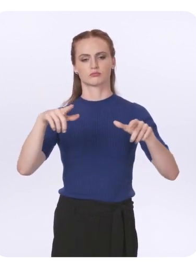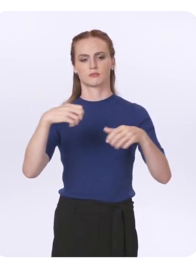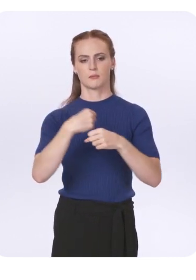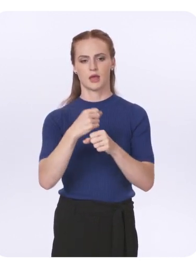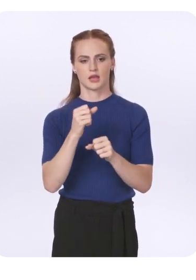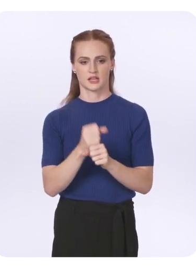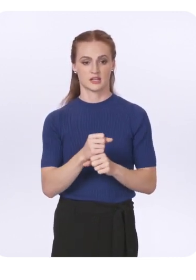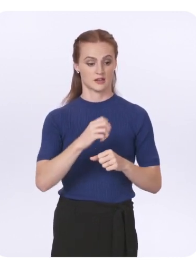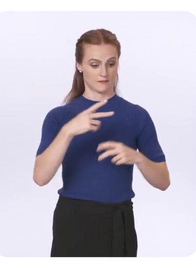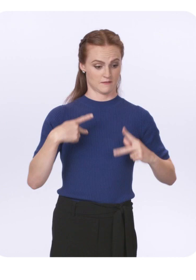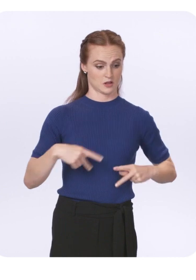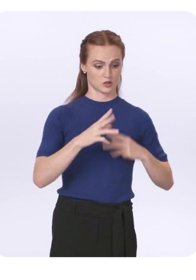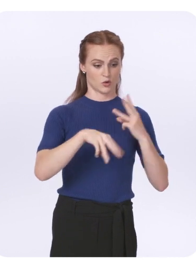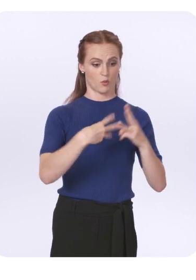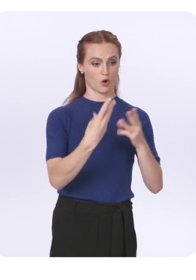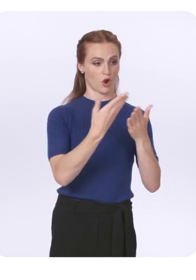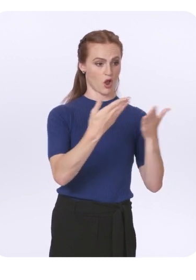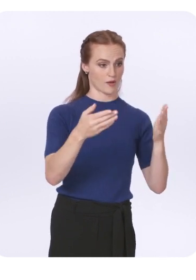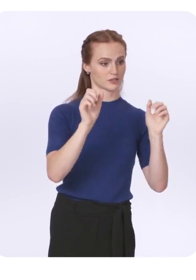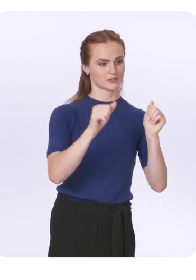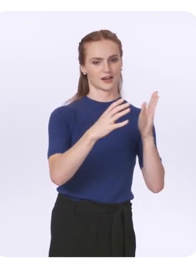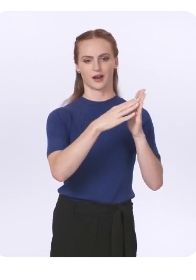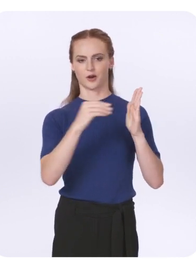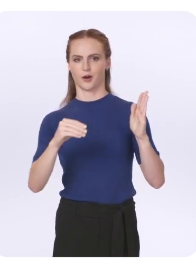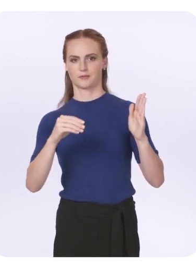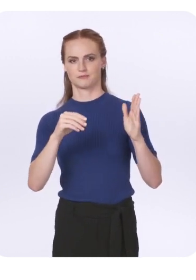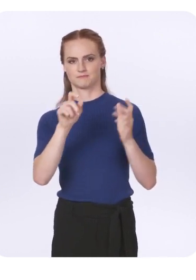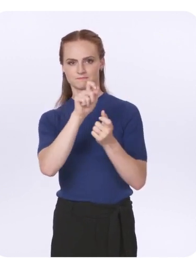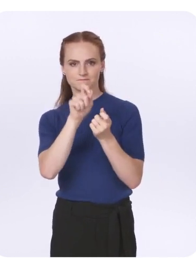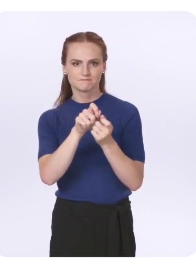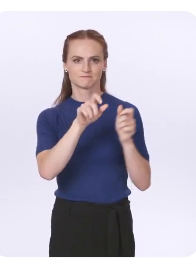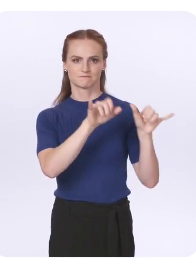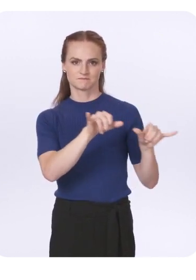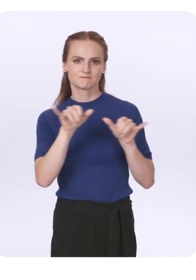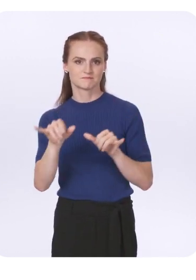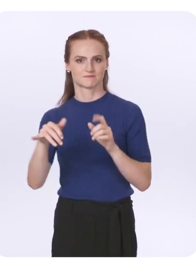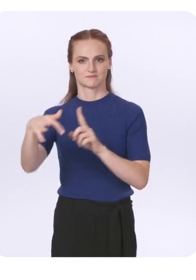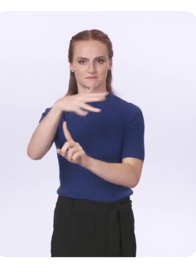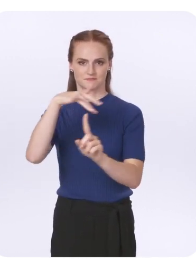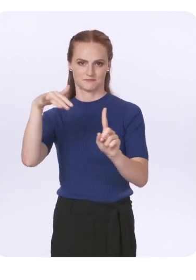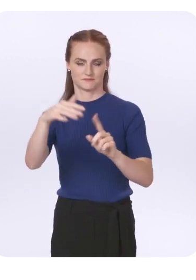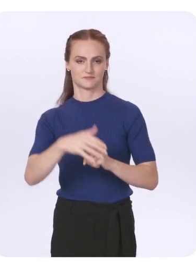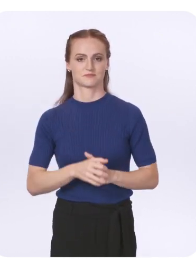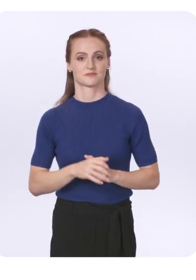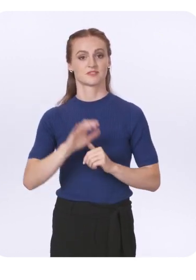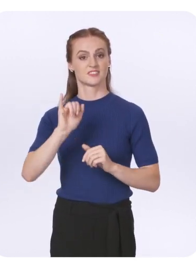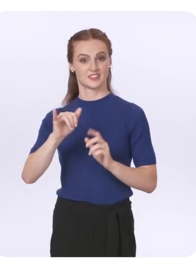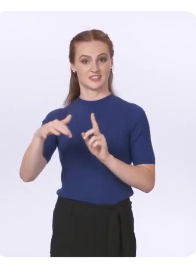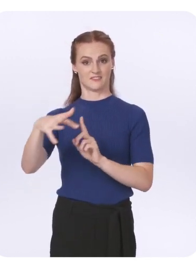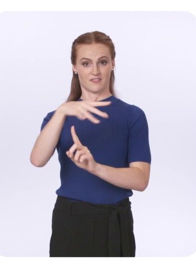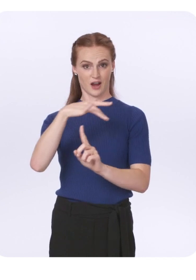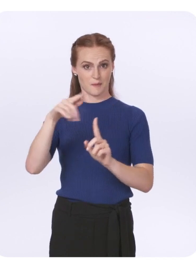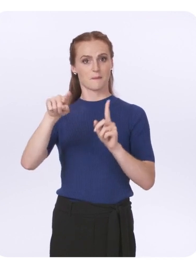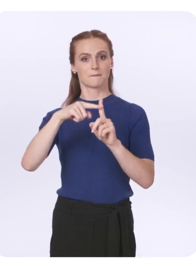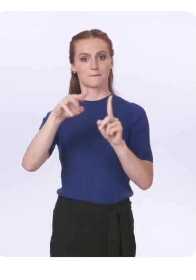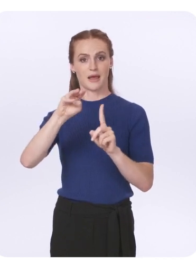This crafted environment combined with the meshes are rendered and injected into the WebXR app as the background,